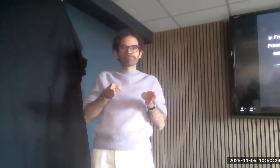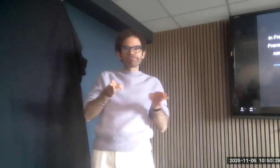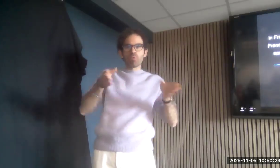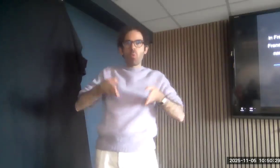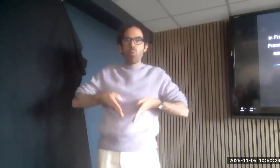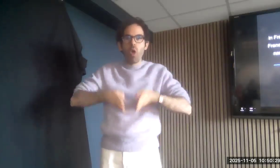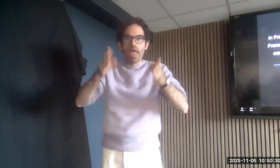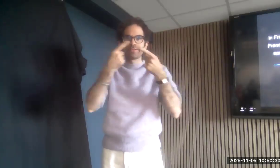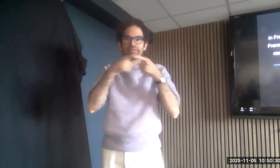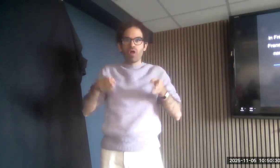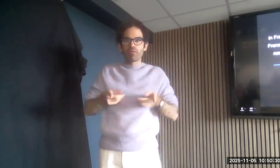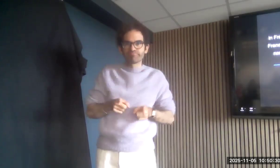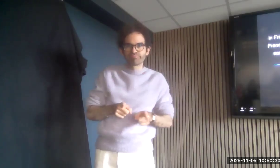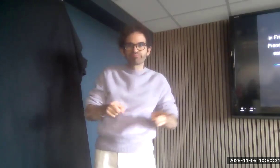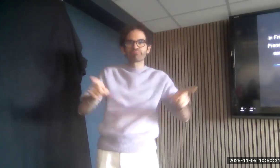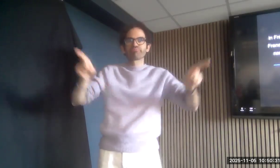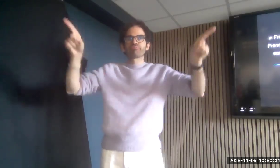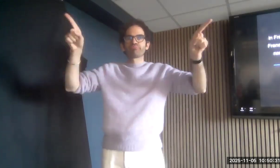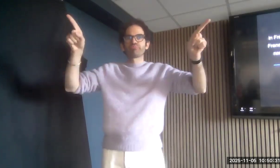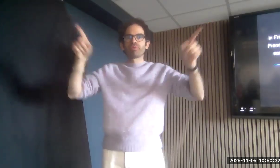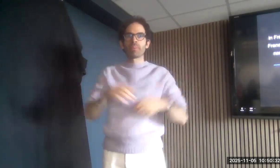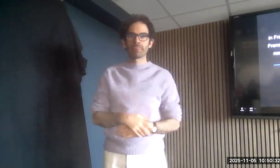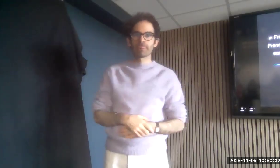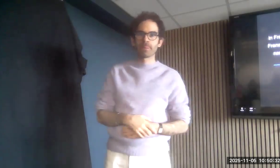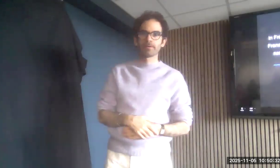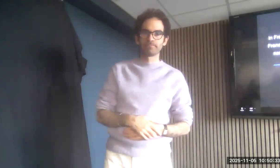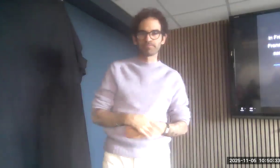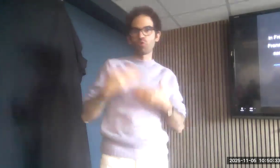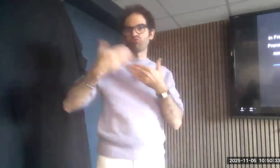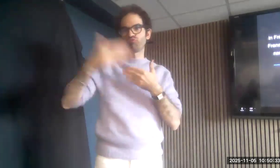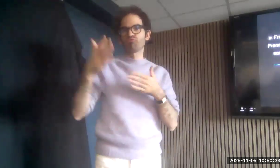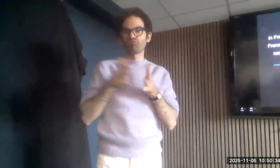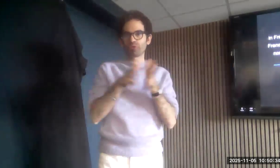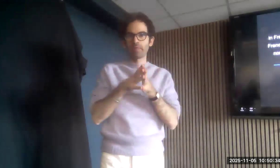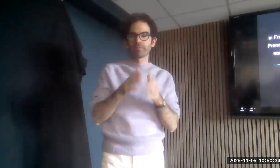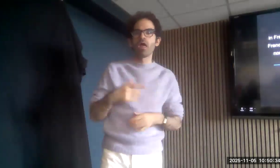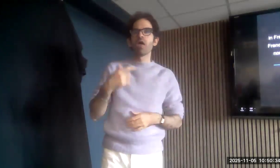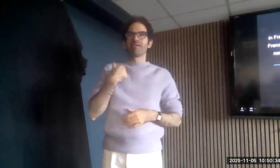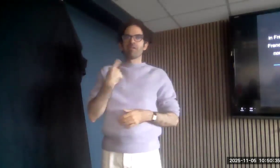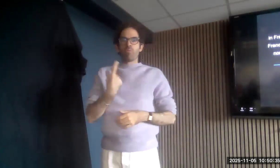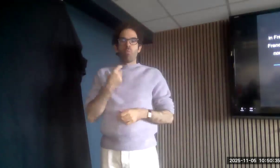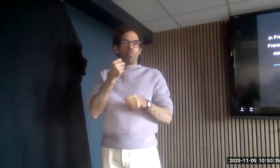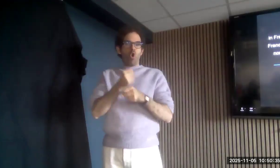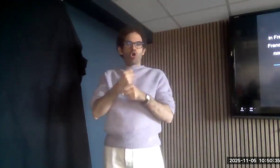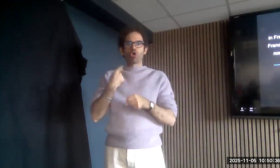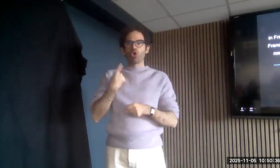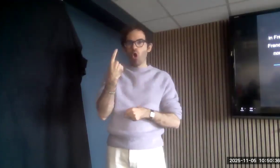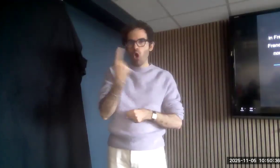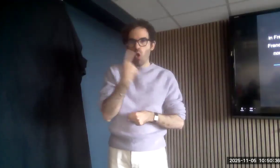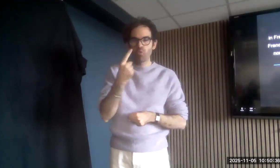It seems that they may actually have common roots, and then have differed in use since that initial